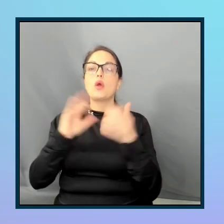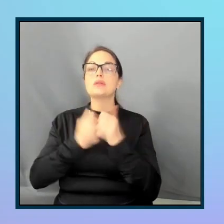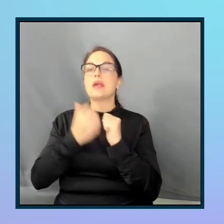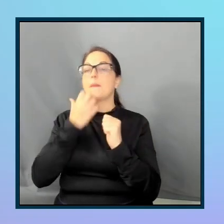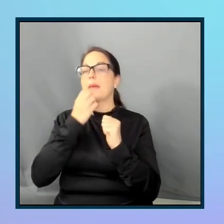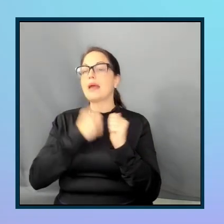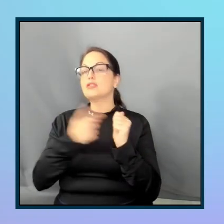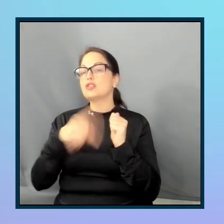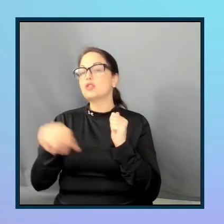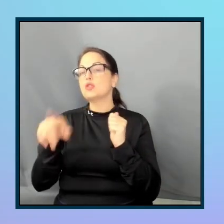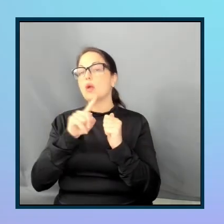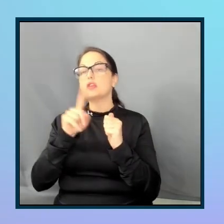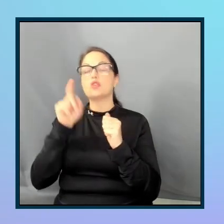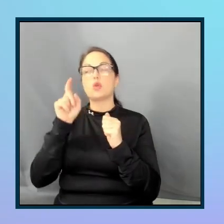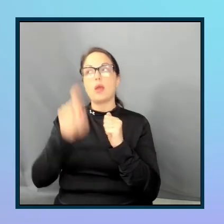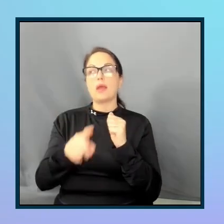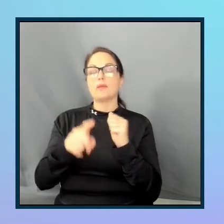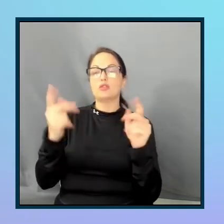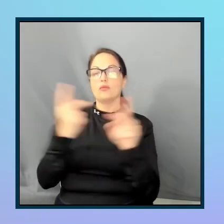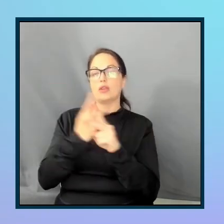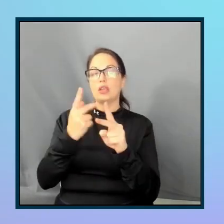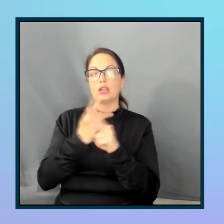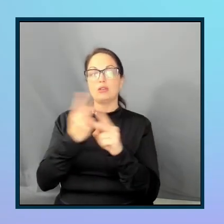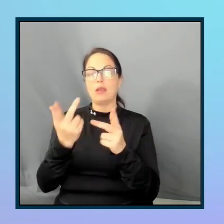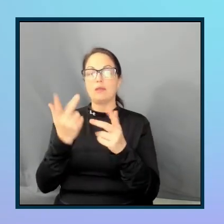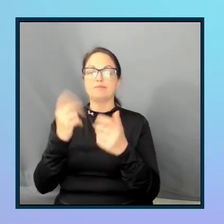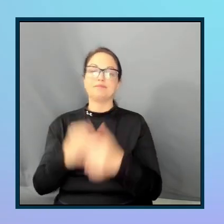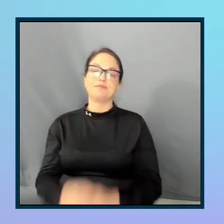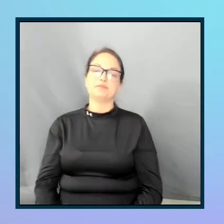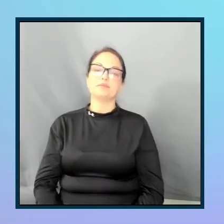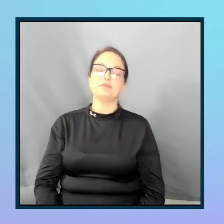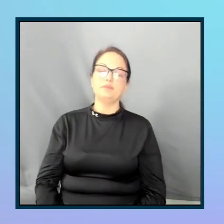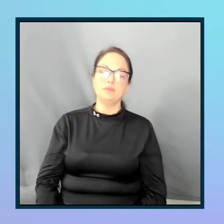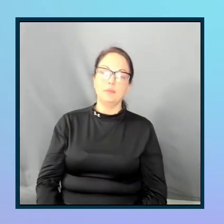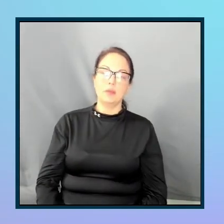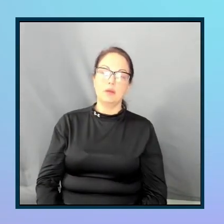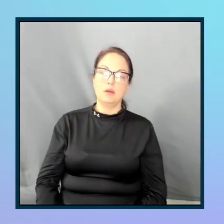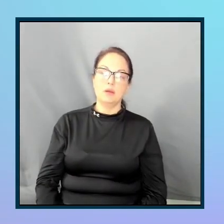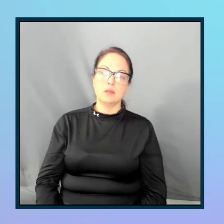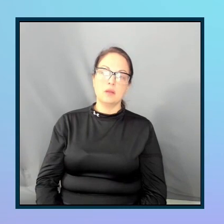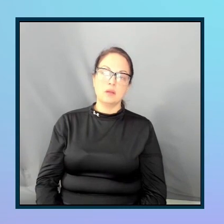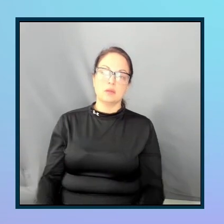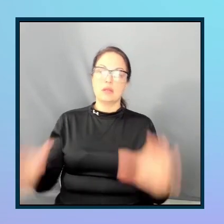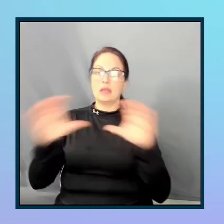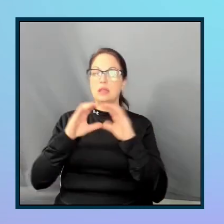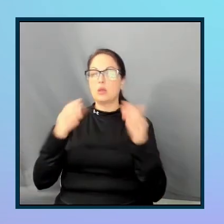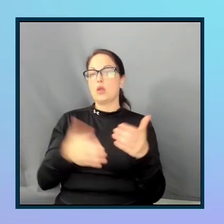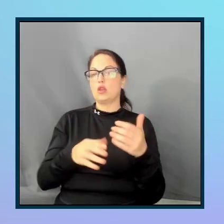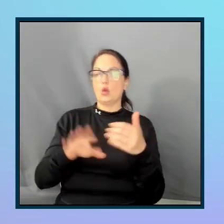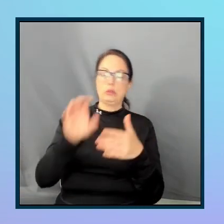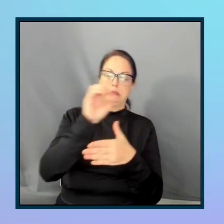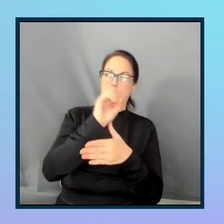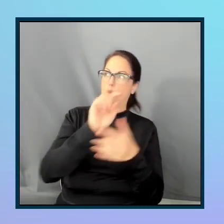so you've got to find a way to get out there. And in society, we tend to think that you go from zero to 100 instantly,